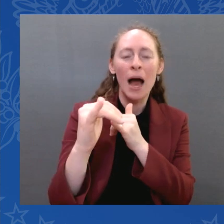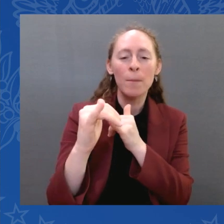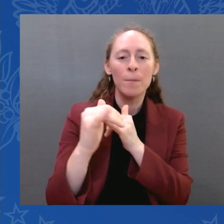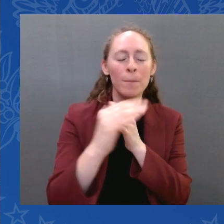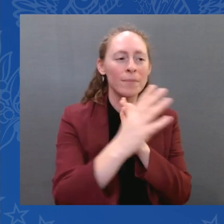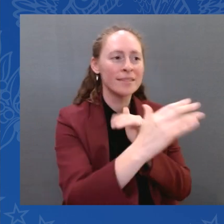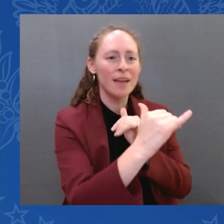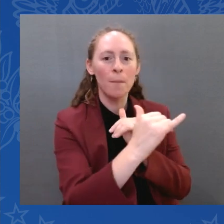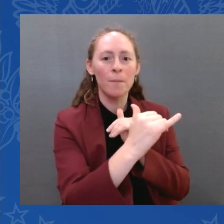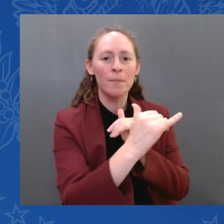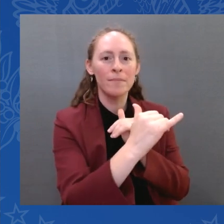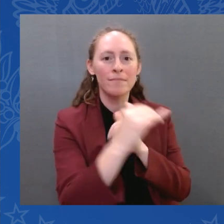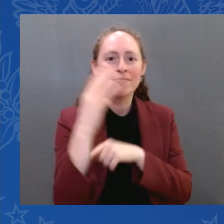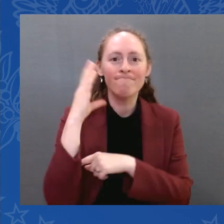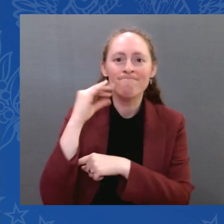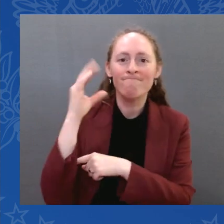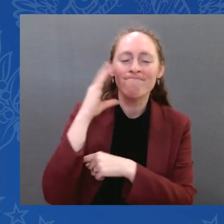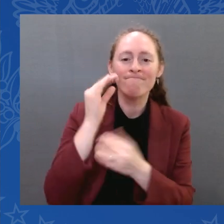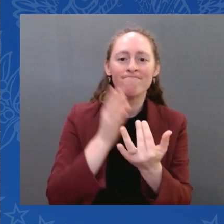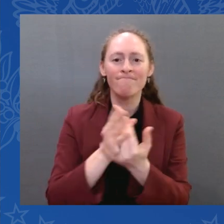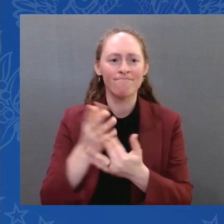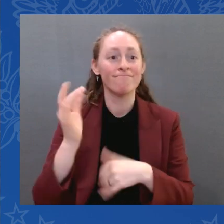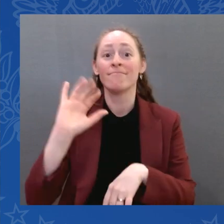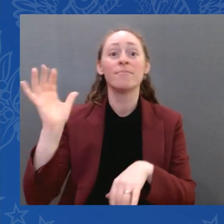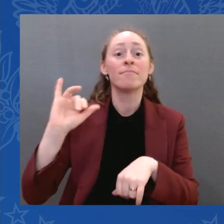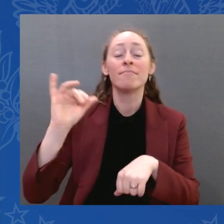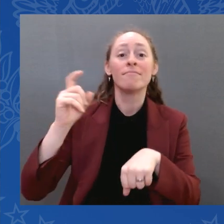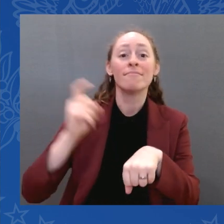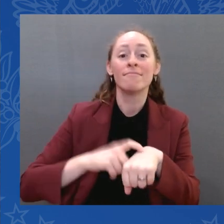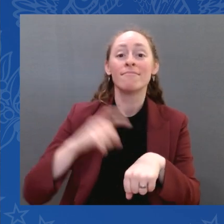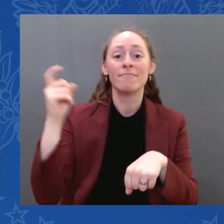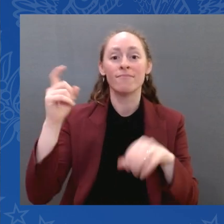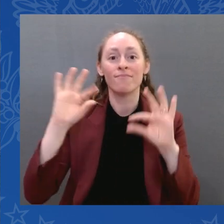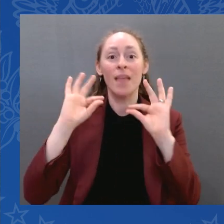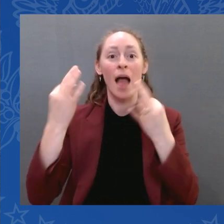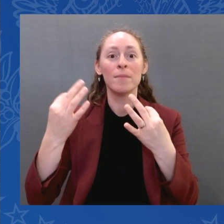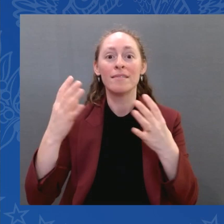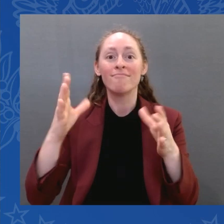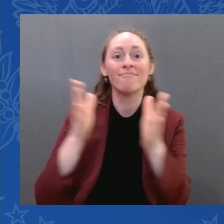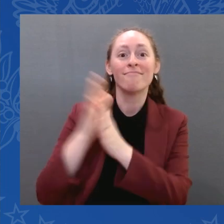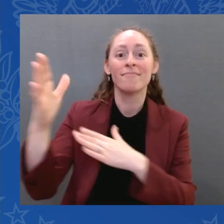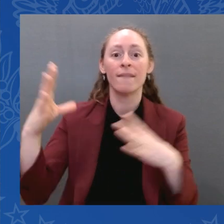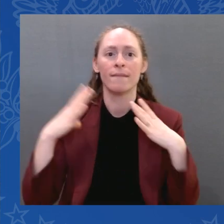just blown up by breaking news. Spending time with all of you,